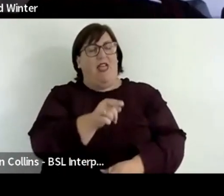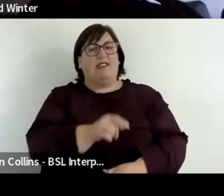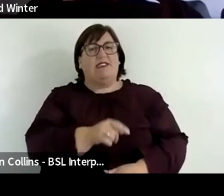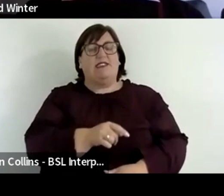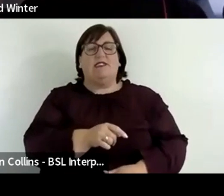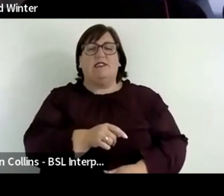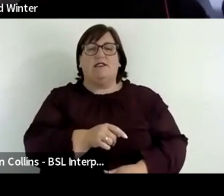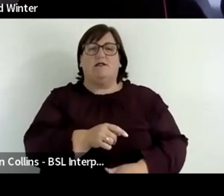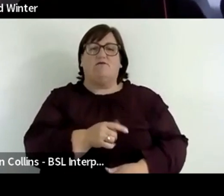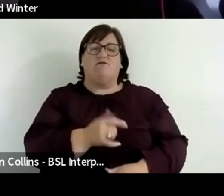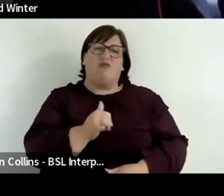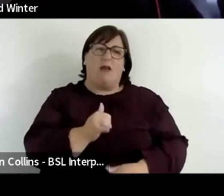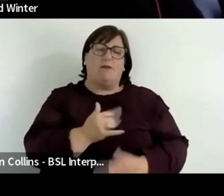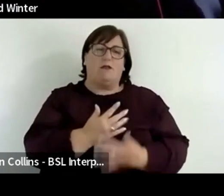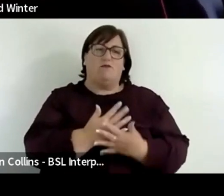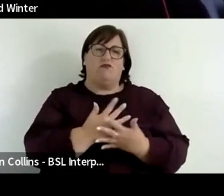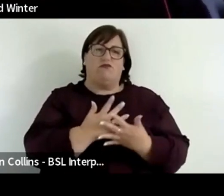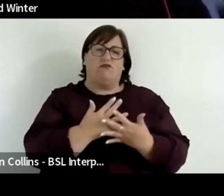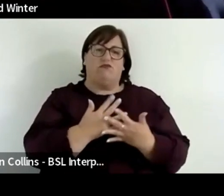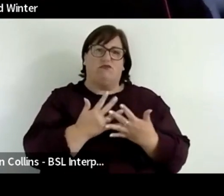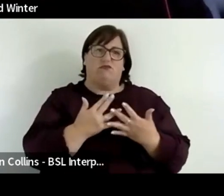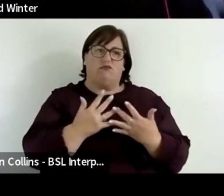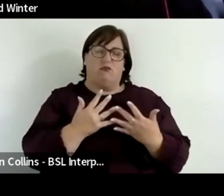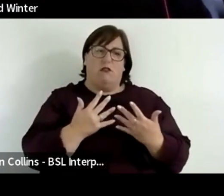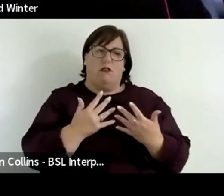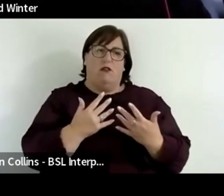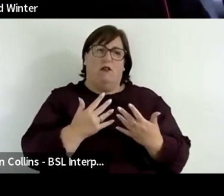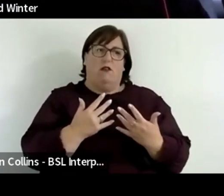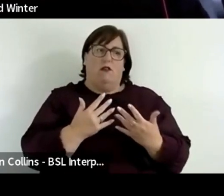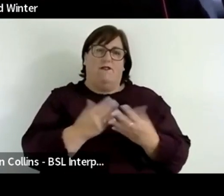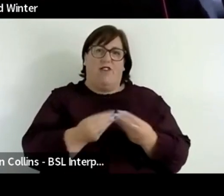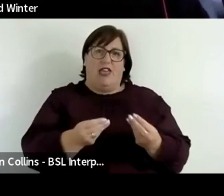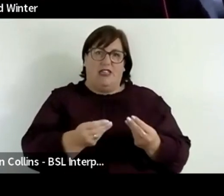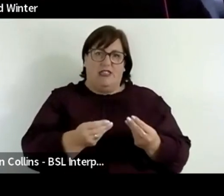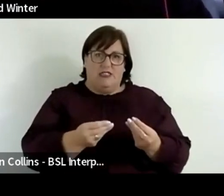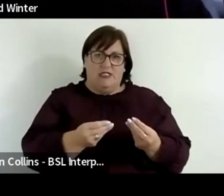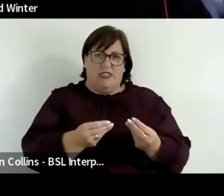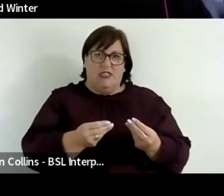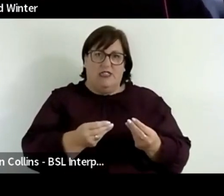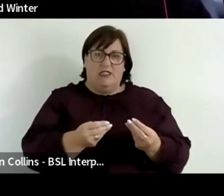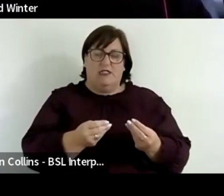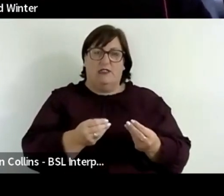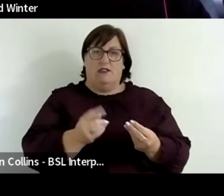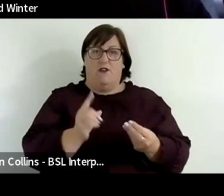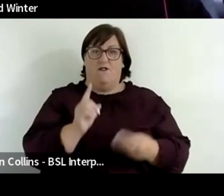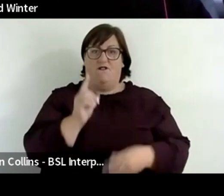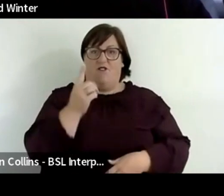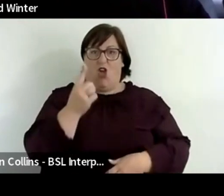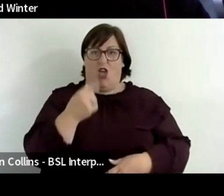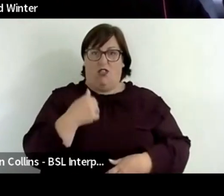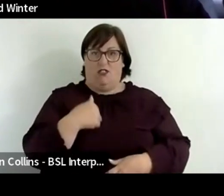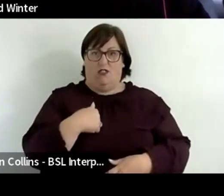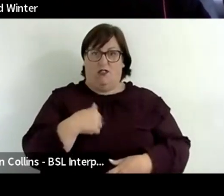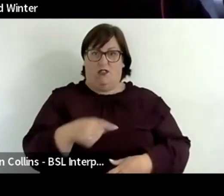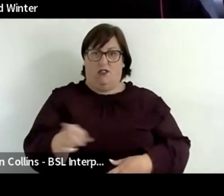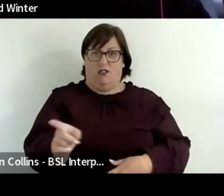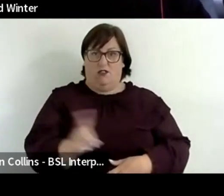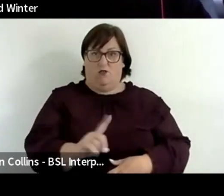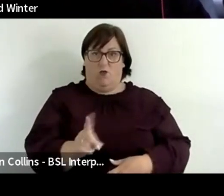land rights and property people I require, my first line is basically with our HR and recruiting team to say